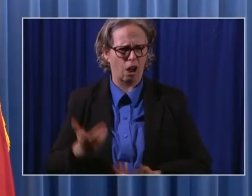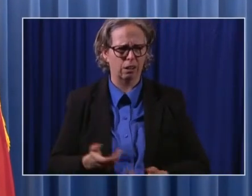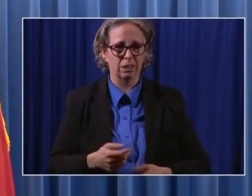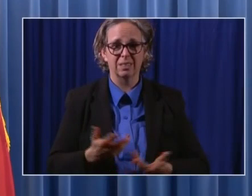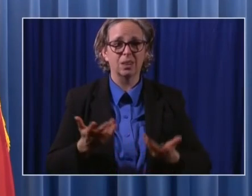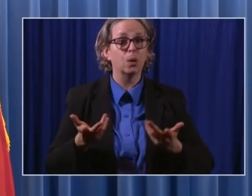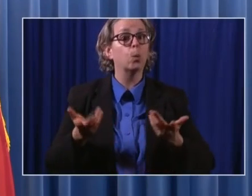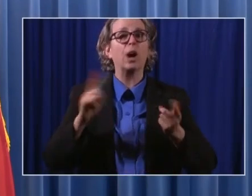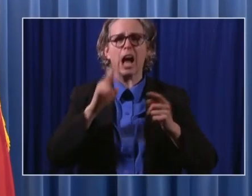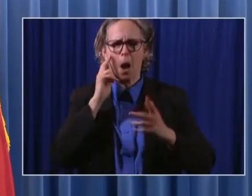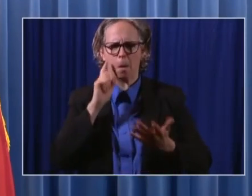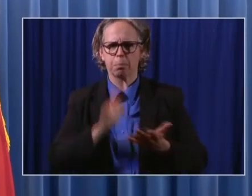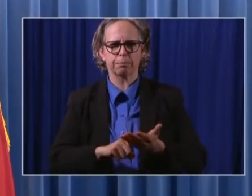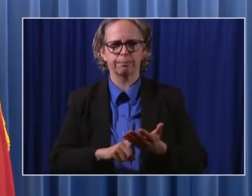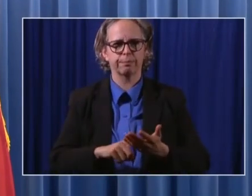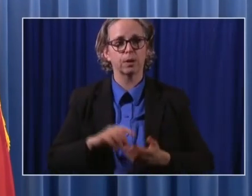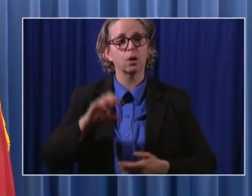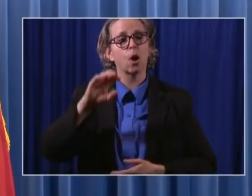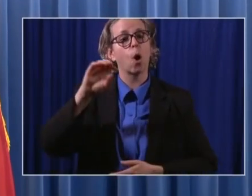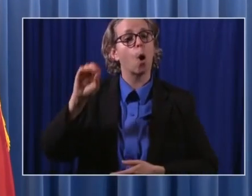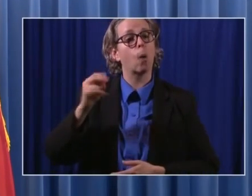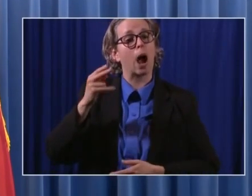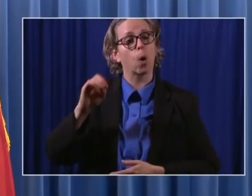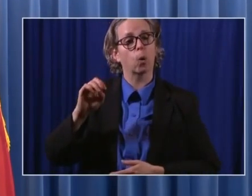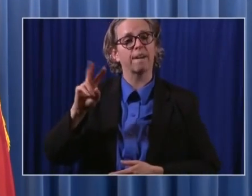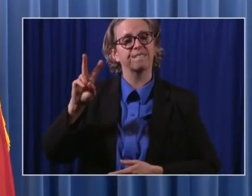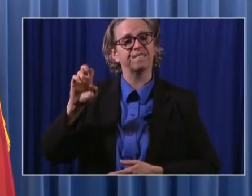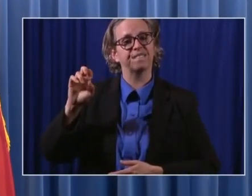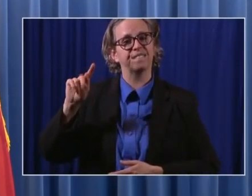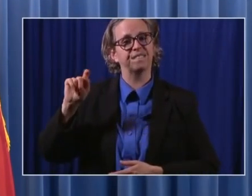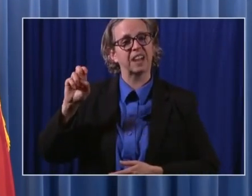THE EMERGENCY DEPARTMENT IS ALSO VERY CONCERNING. MEDICATIONS HAVE BEEN LINKED TO